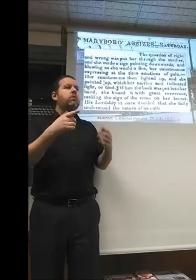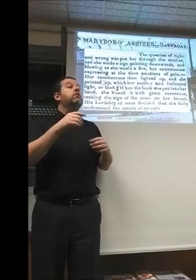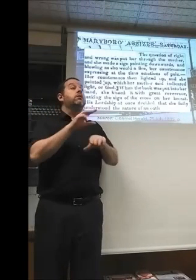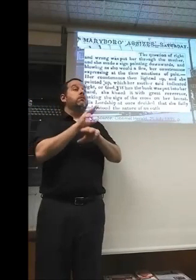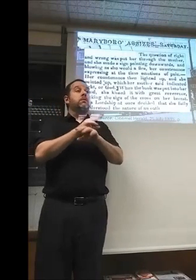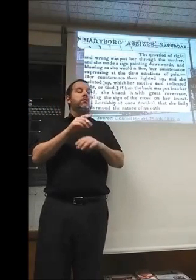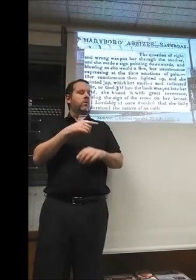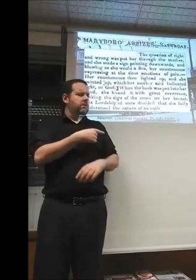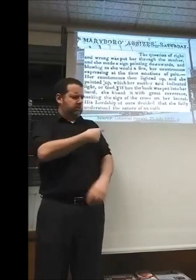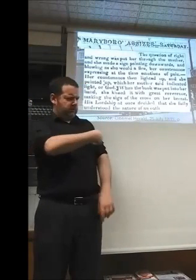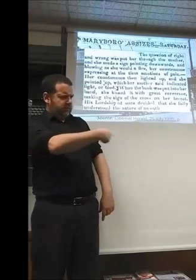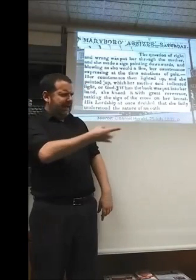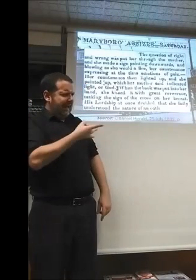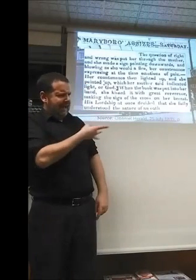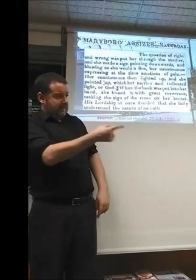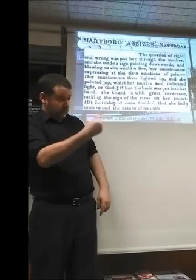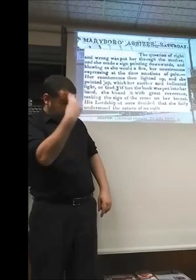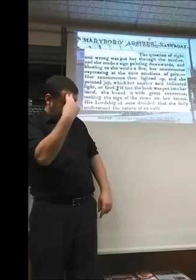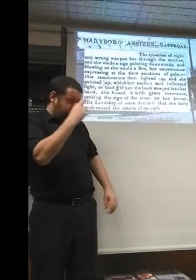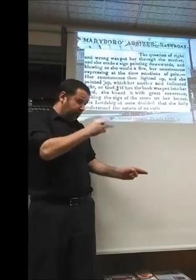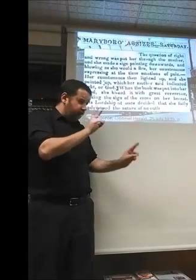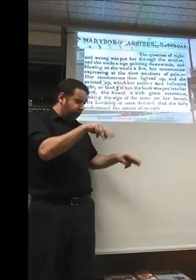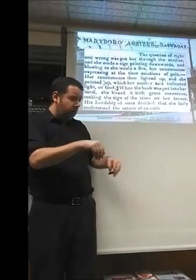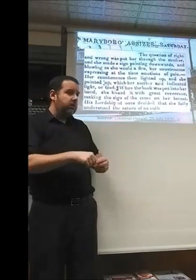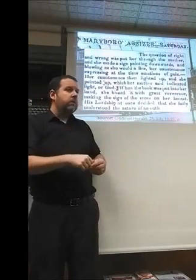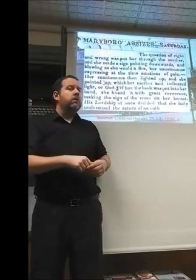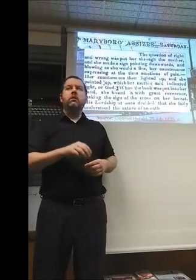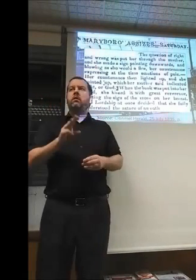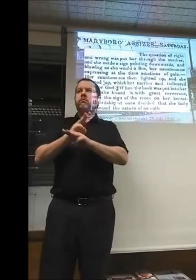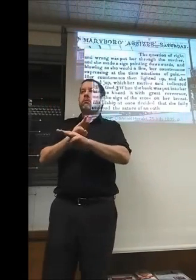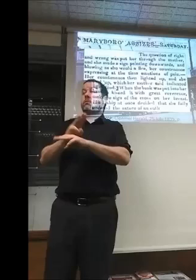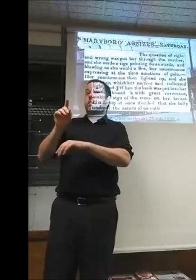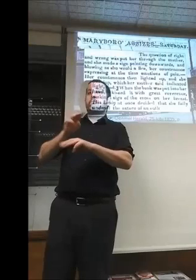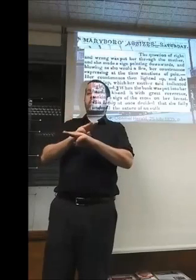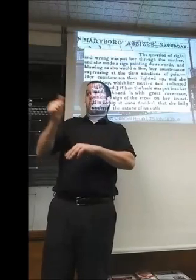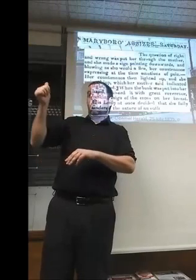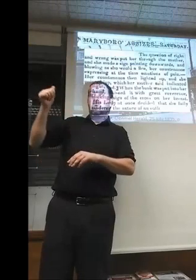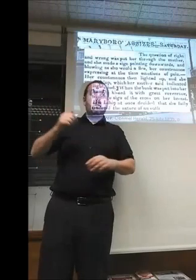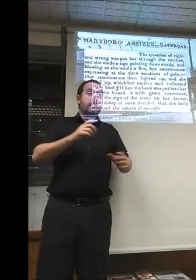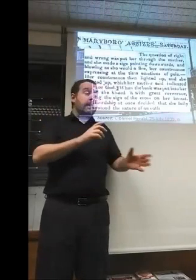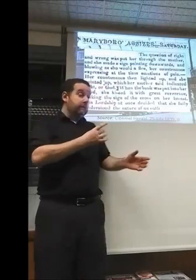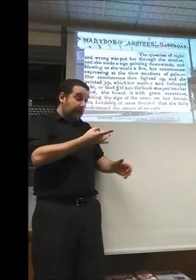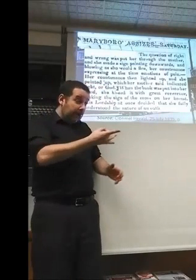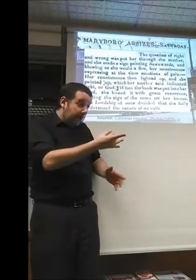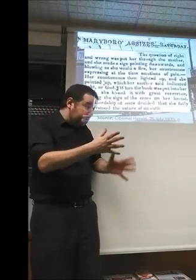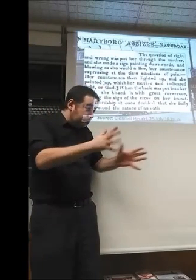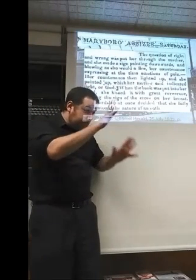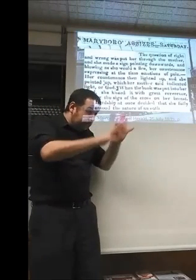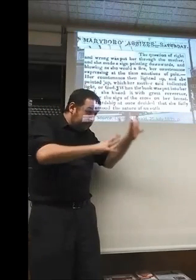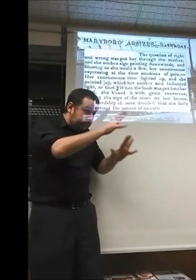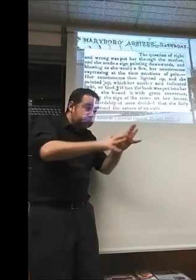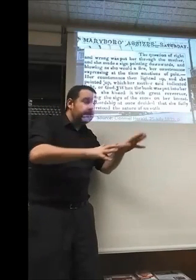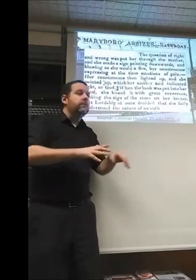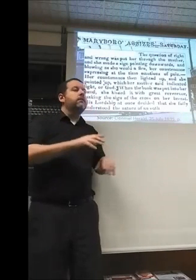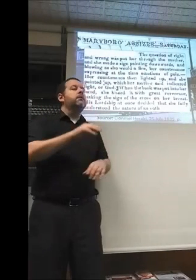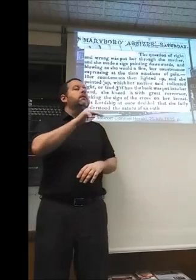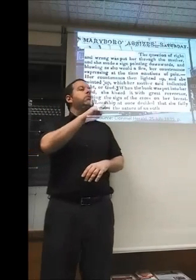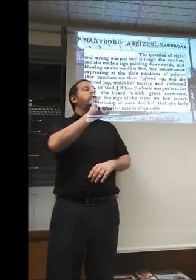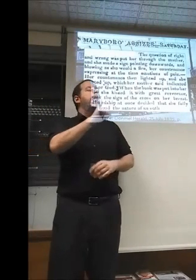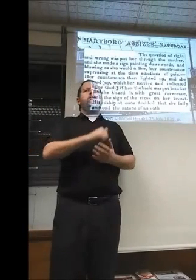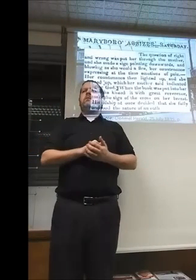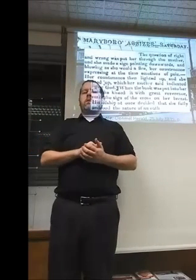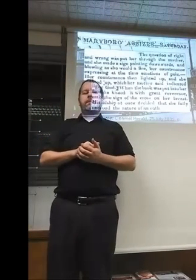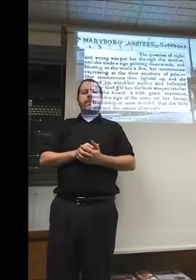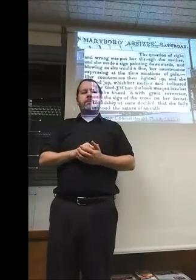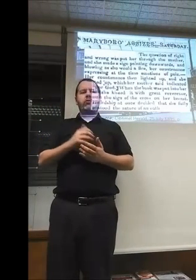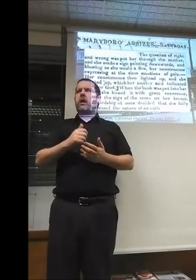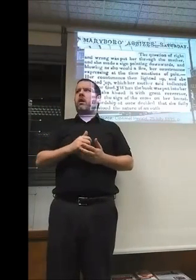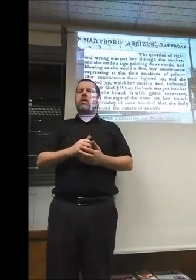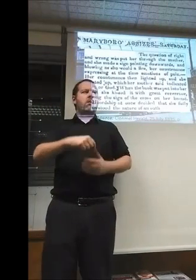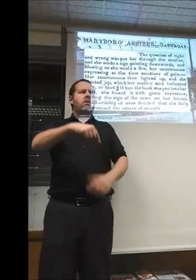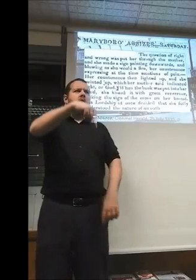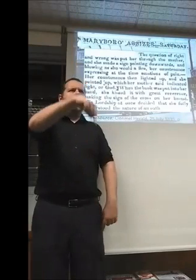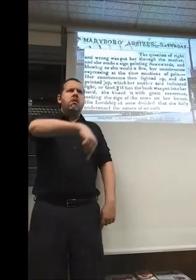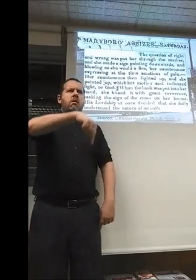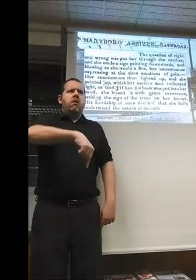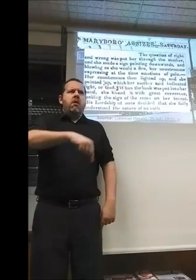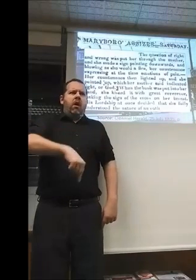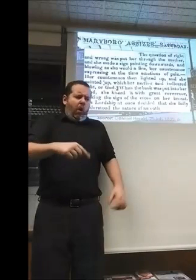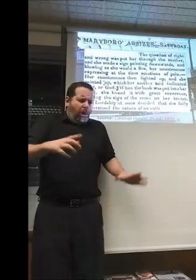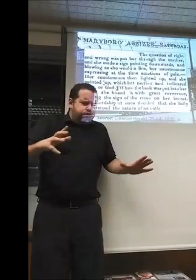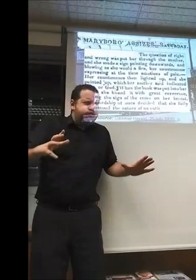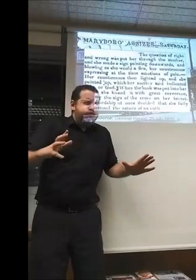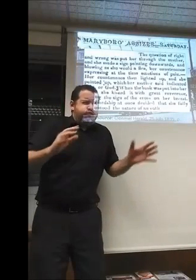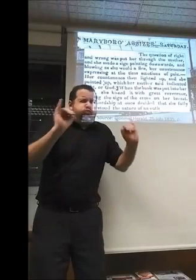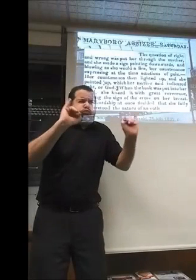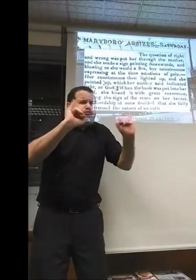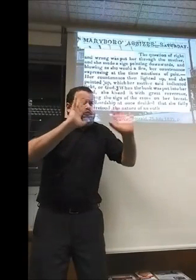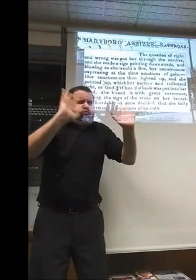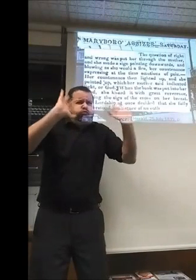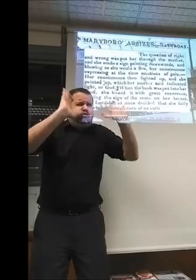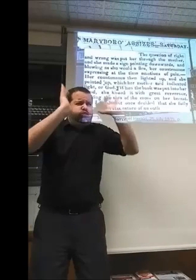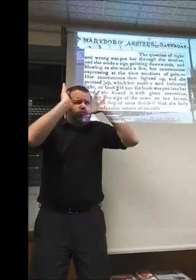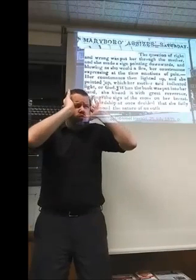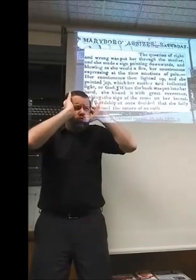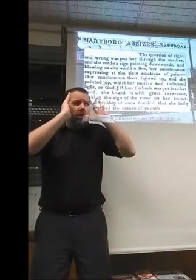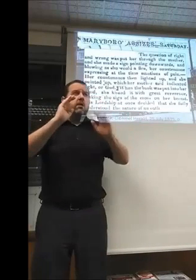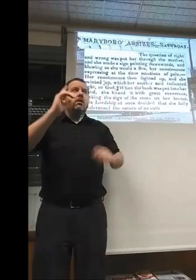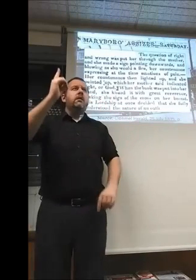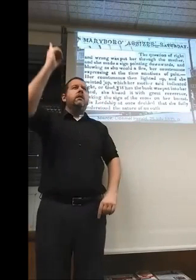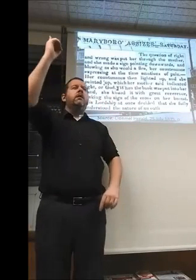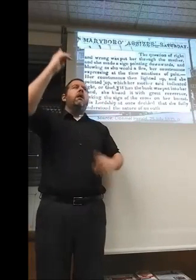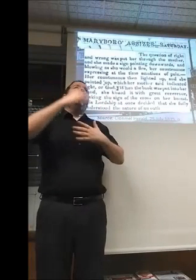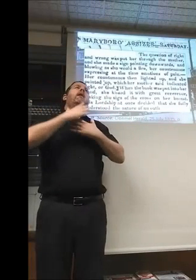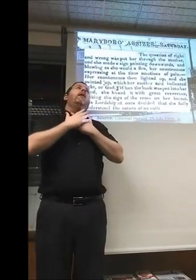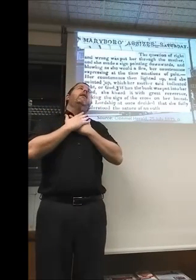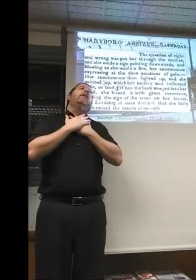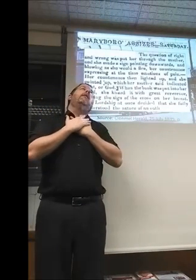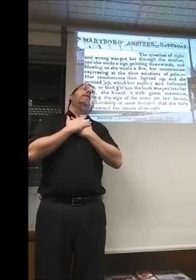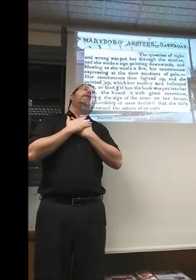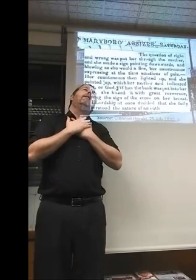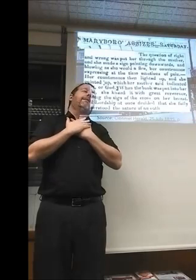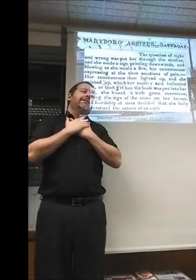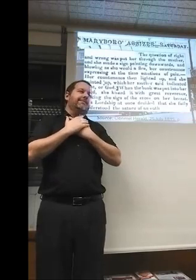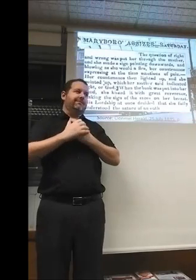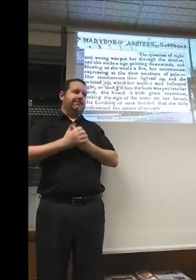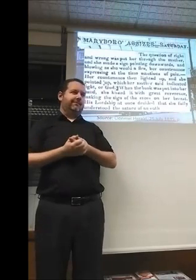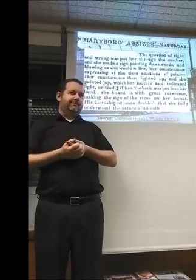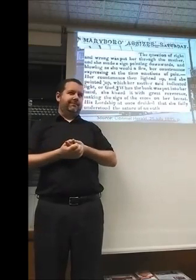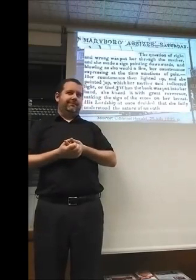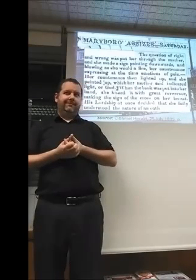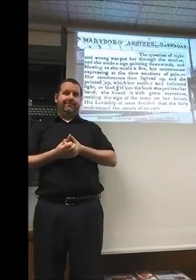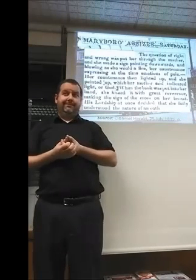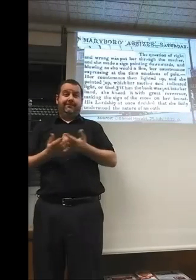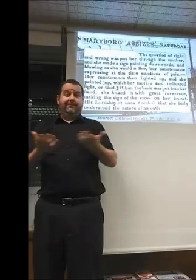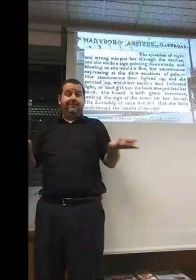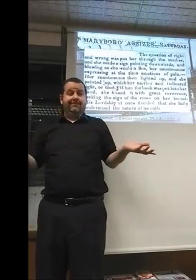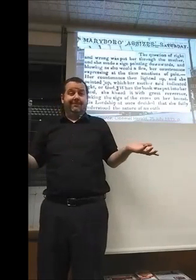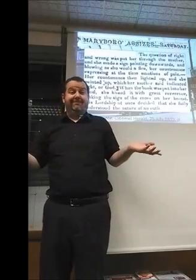to give him any sort of money and John Kean just completely snapped and stabbed and killed